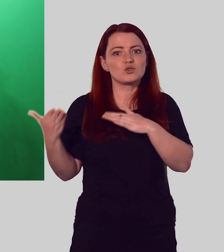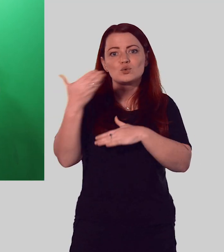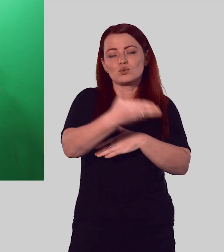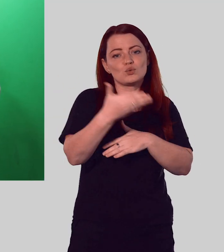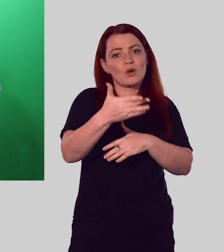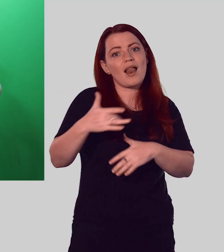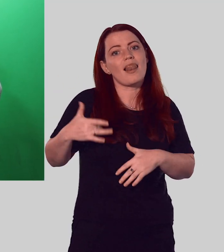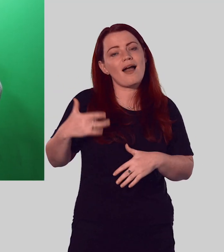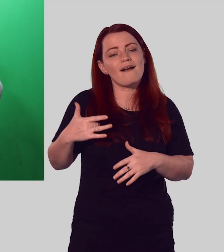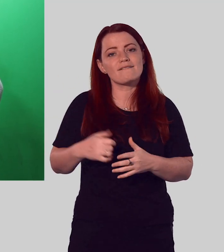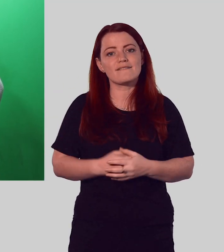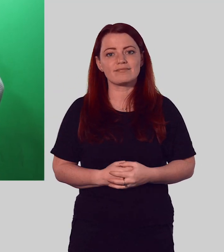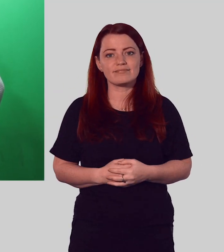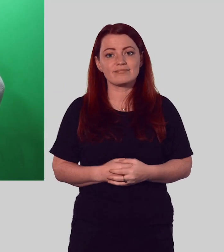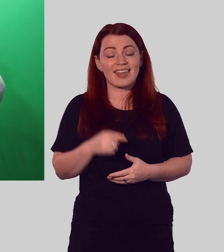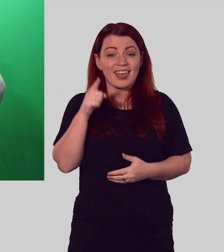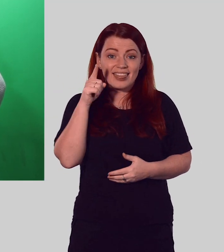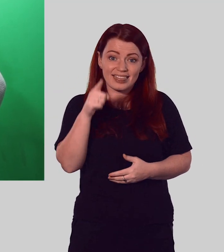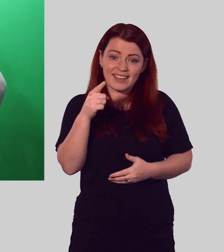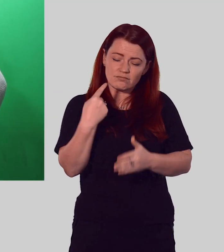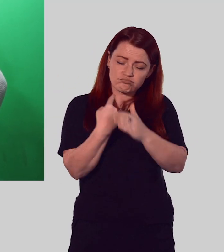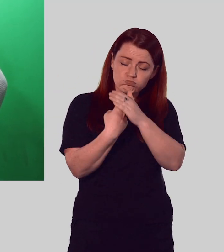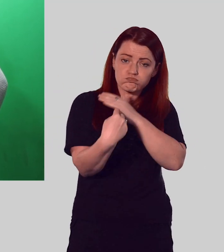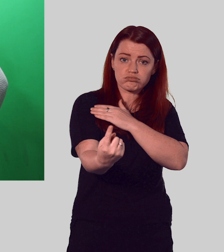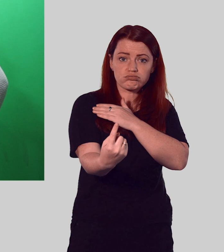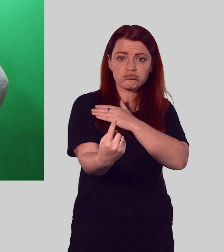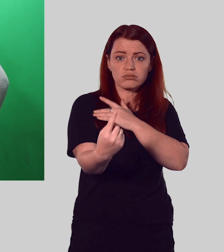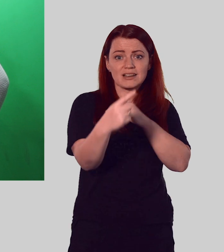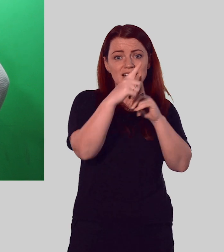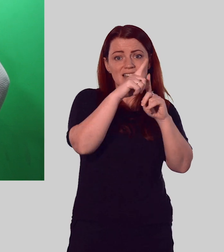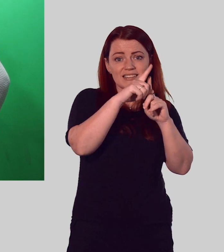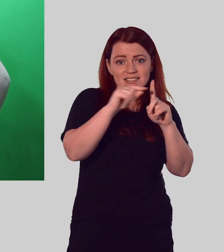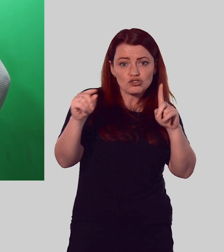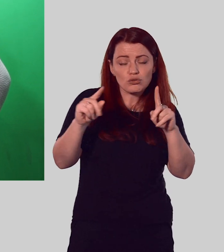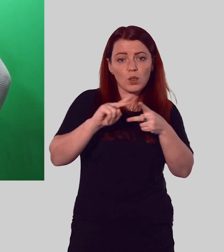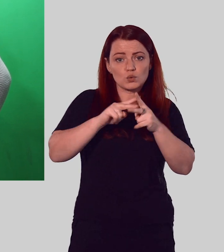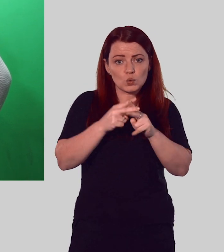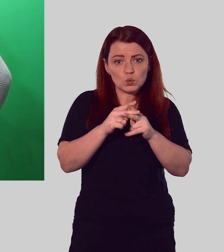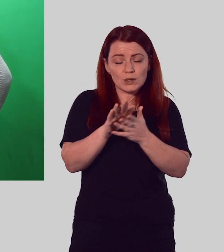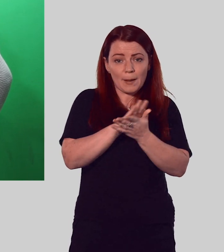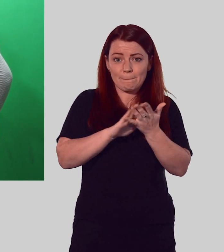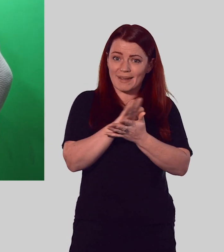These distinct digital tools offered participation possibilities for groups that